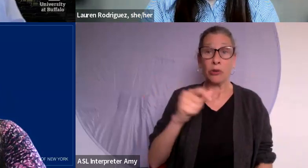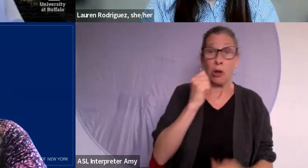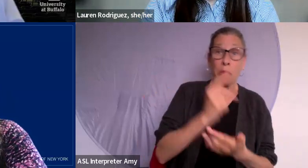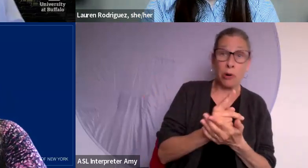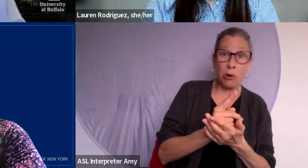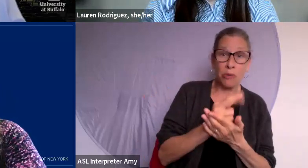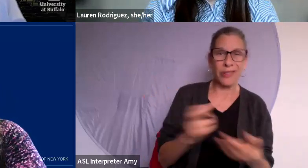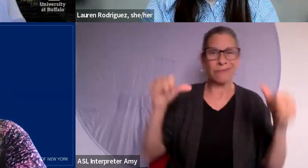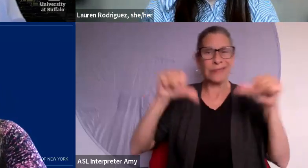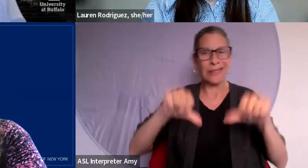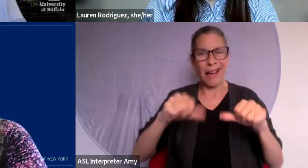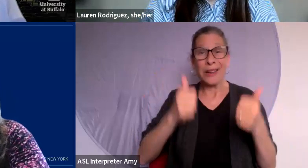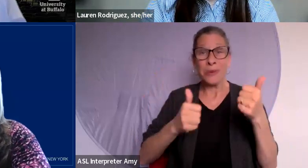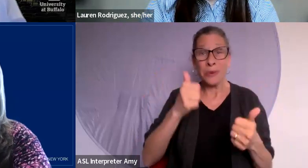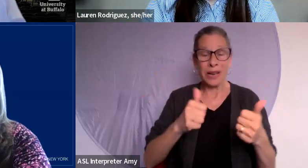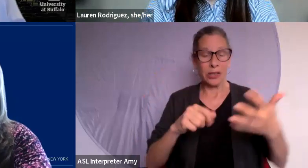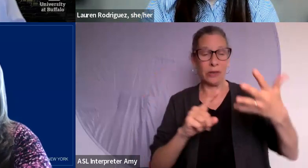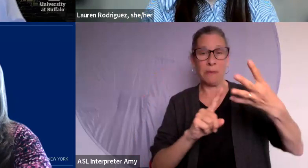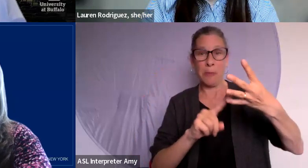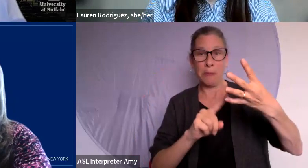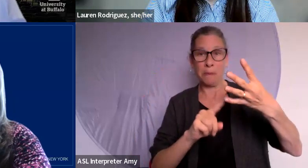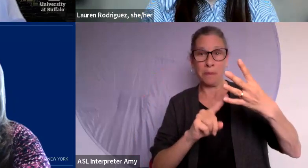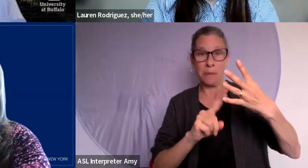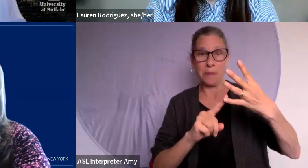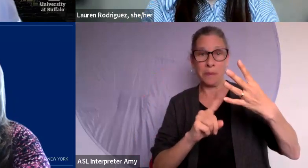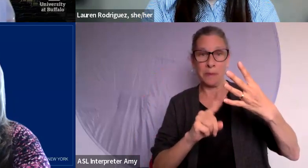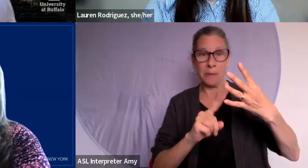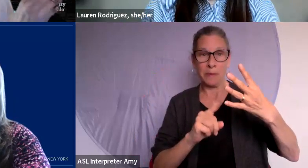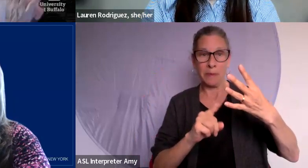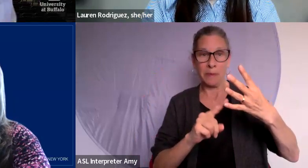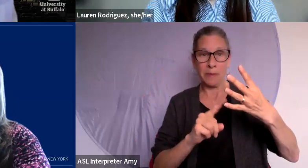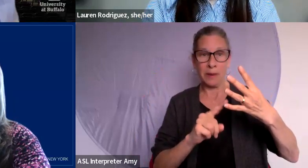denied, we move to step four, which is which is the exception